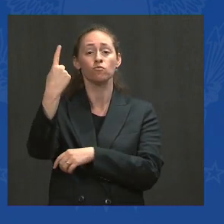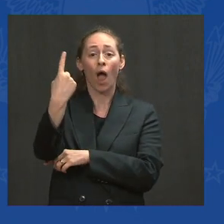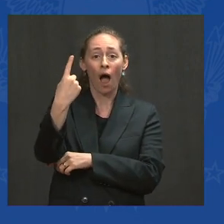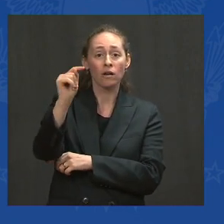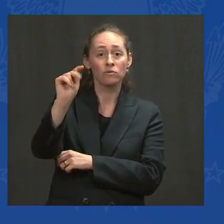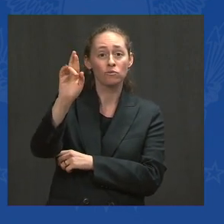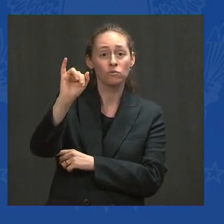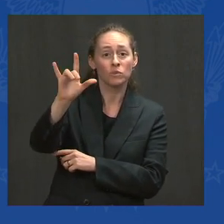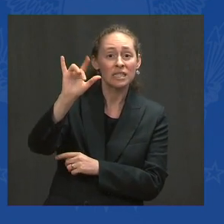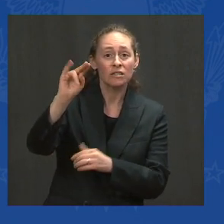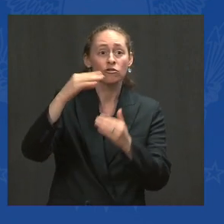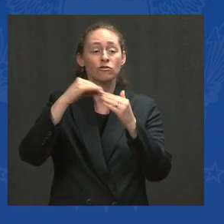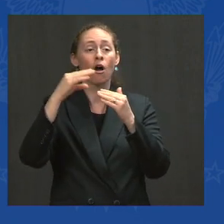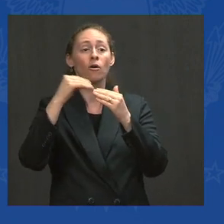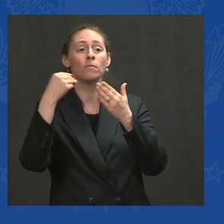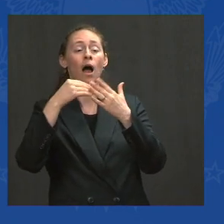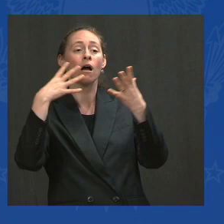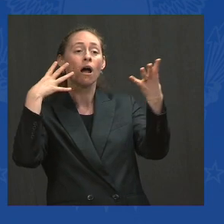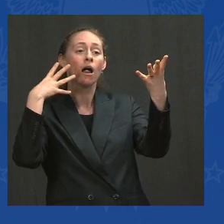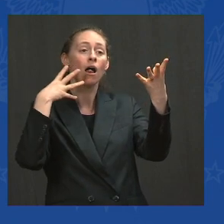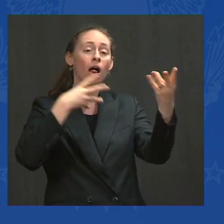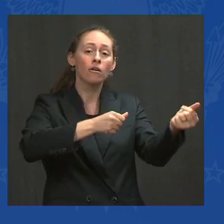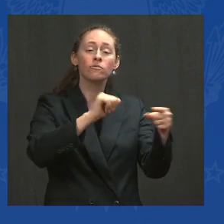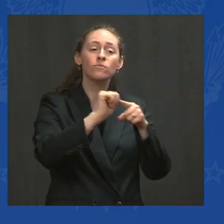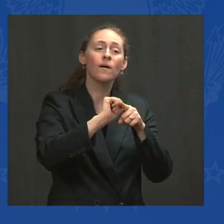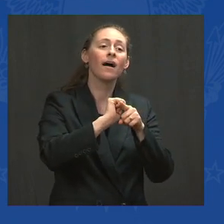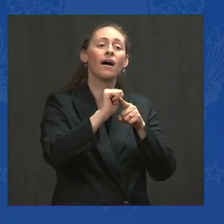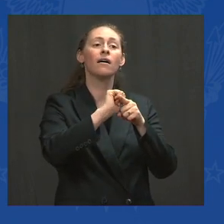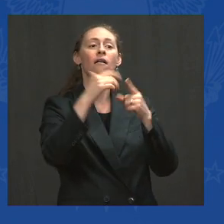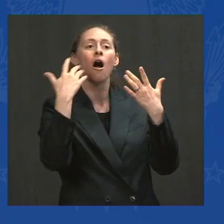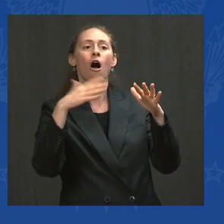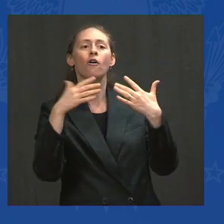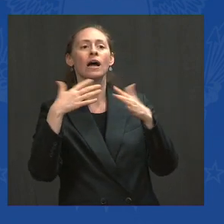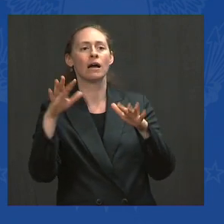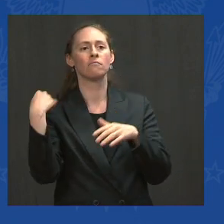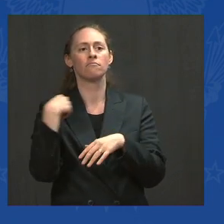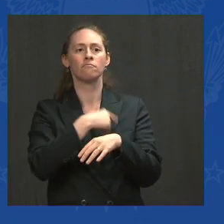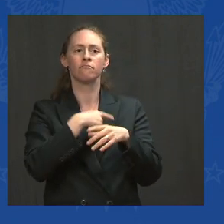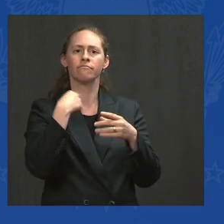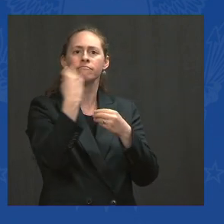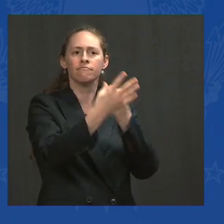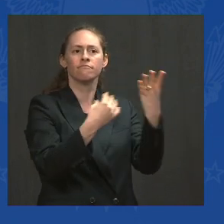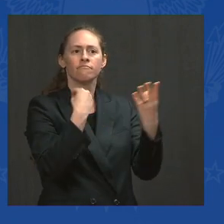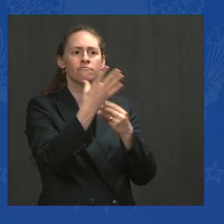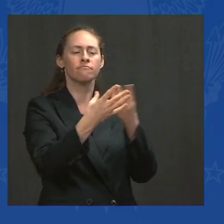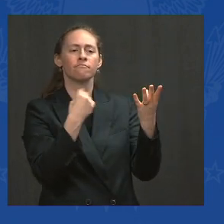Afghan National Security and Defense Forces, 2,448